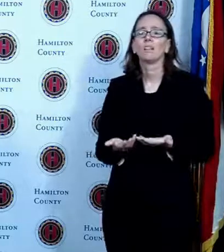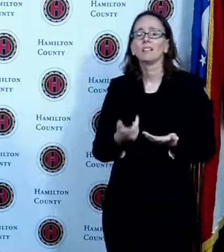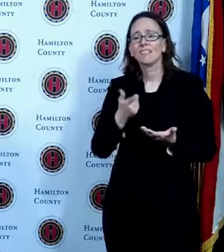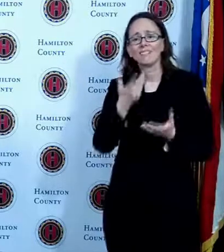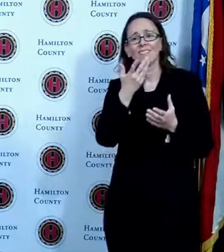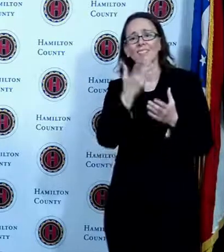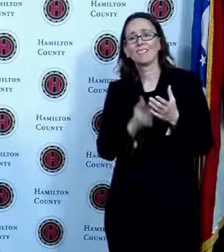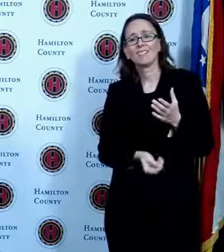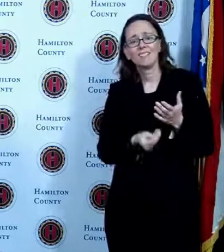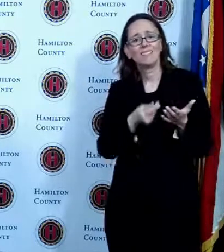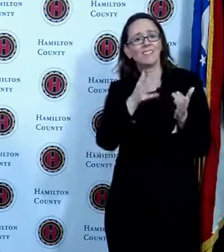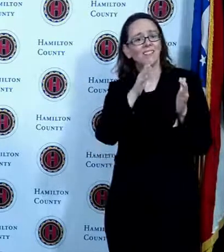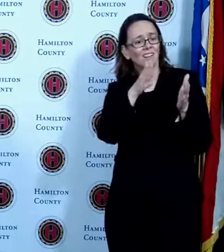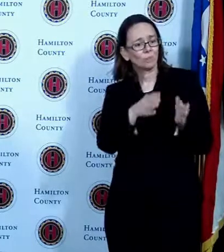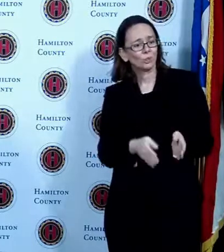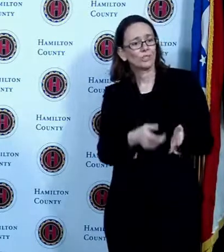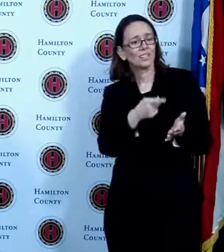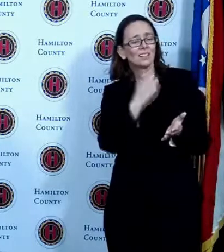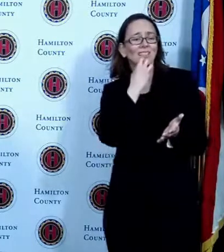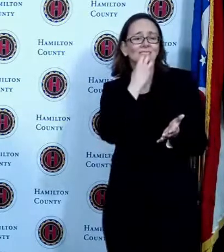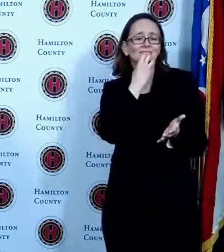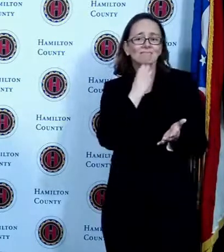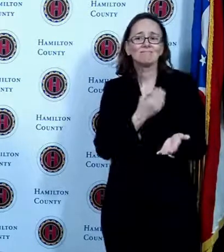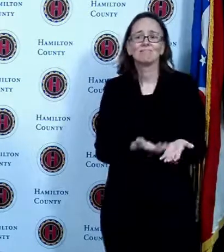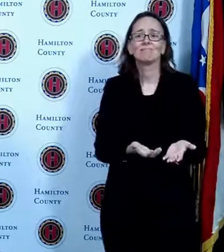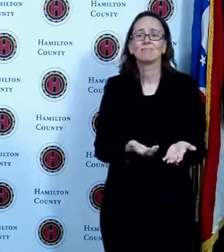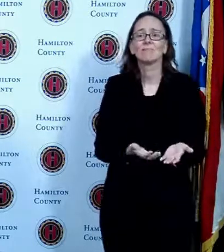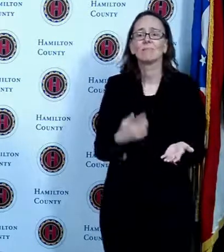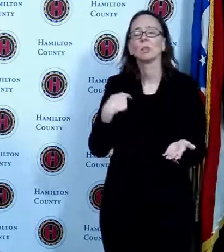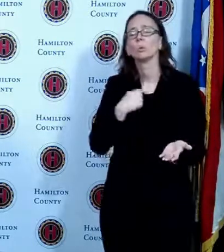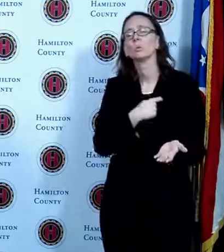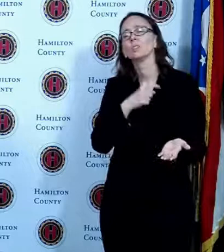messaging we need to keep up these alerts we need to make sure the